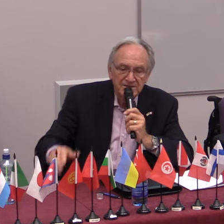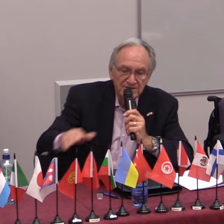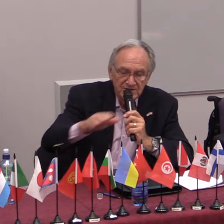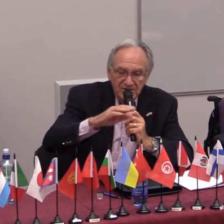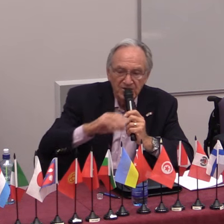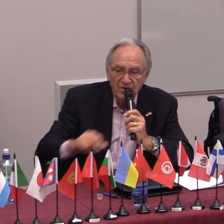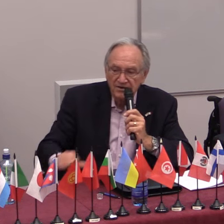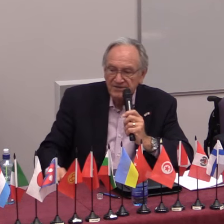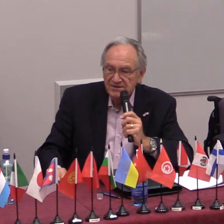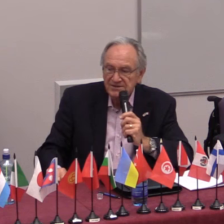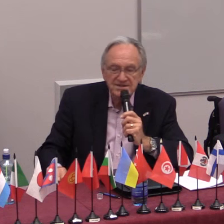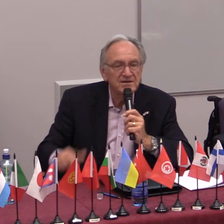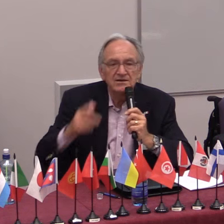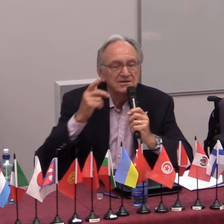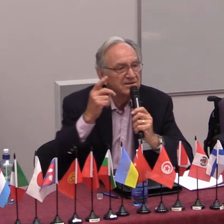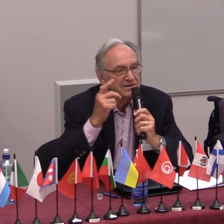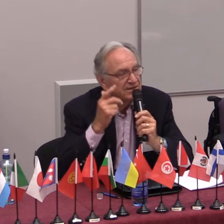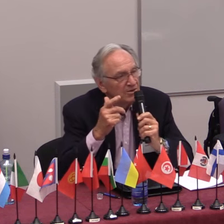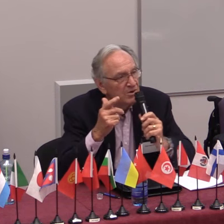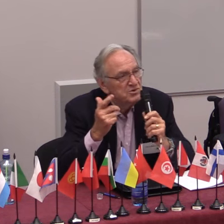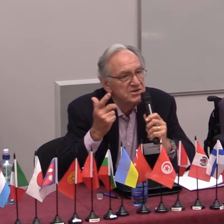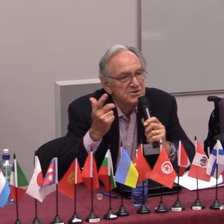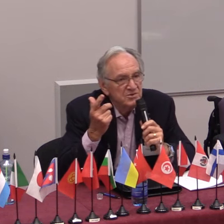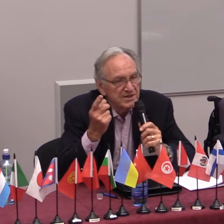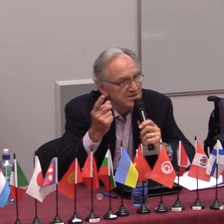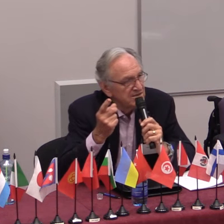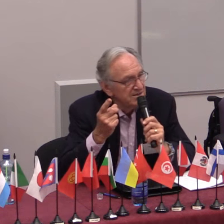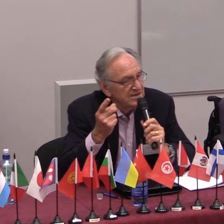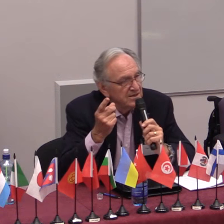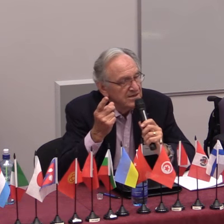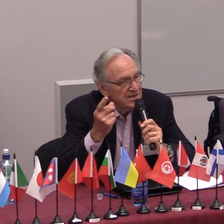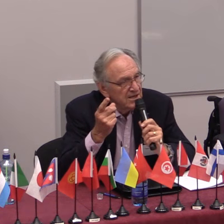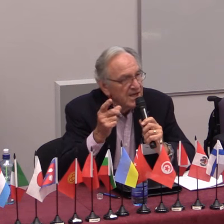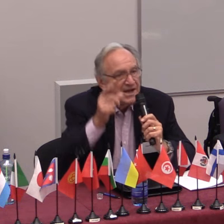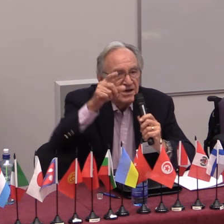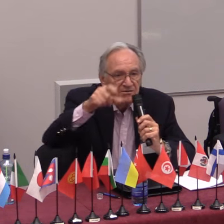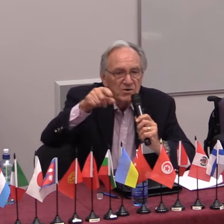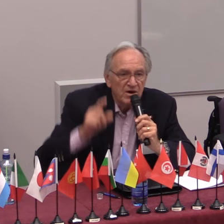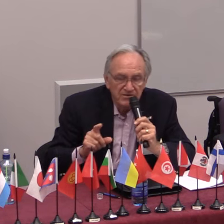looked at the water fountains and said look, why don't you just do this, at every water